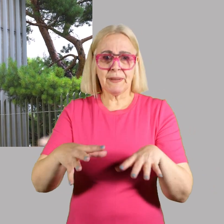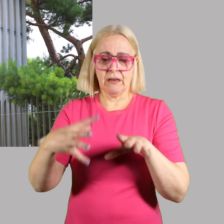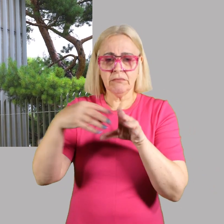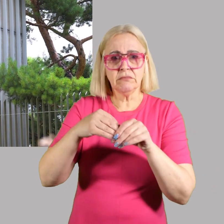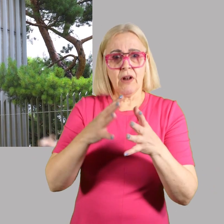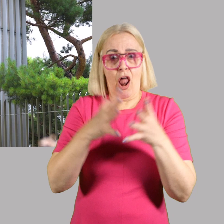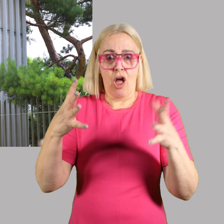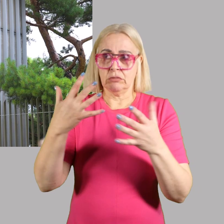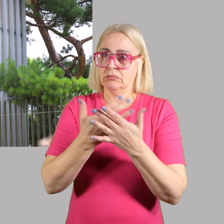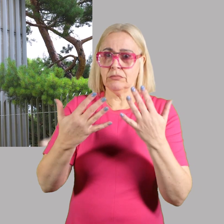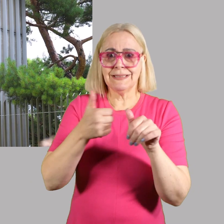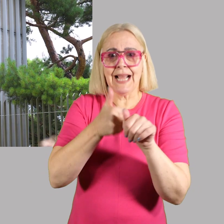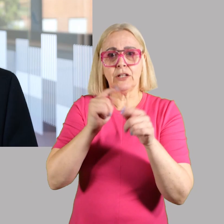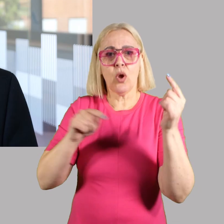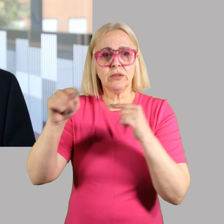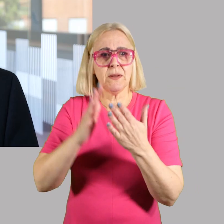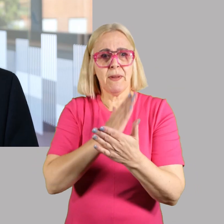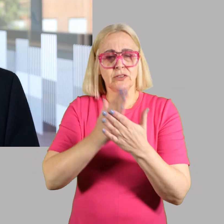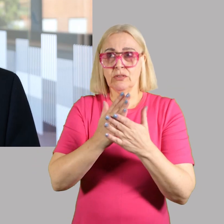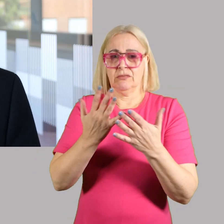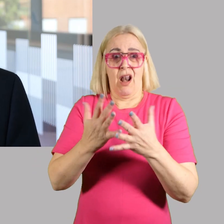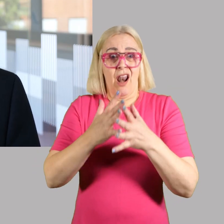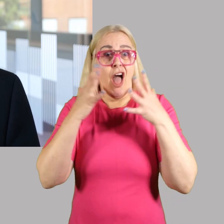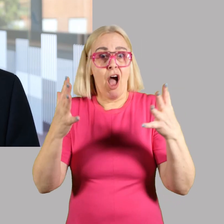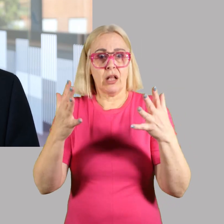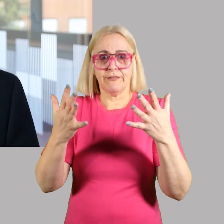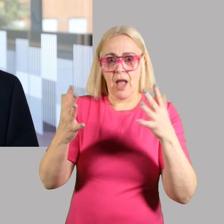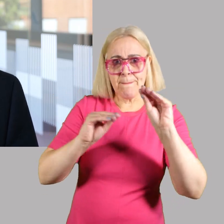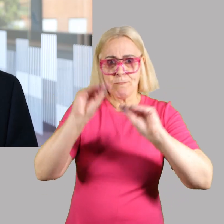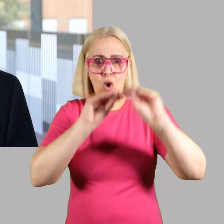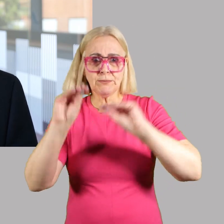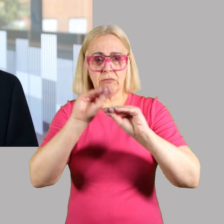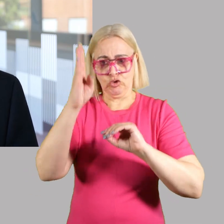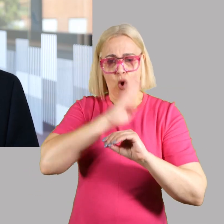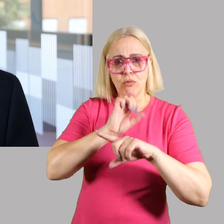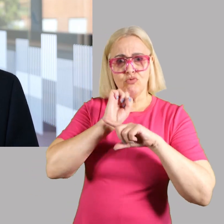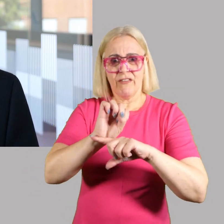This Lancet Neurology Commission has involved a very large number of stakeholders, making this the largest ever